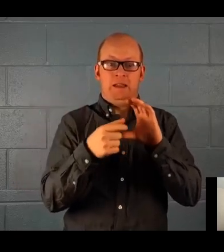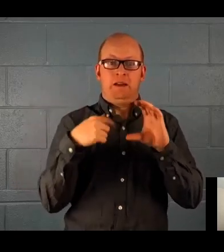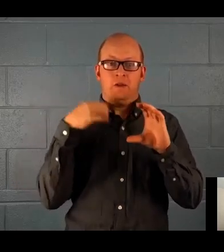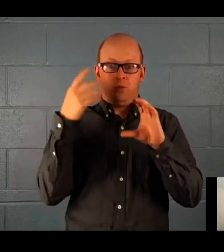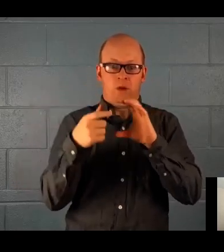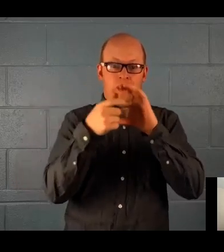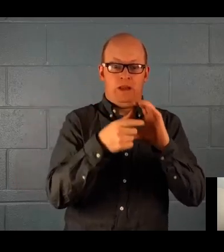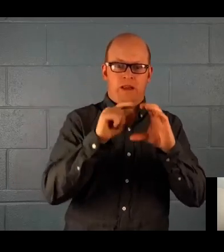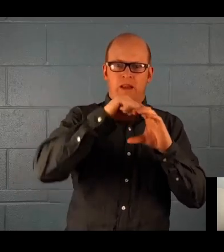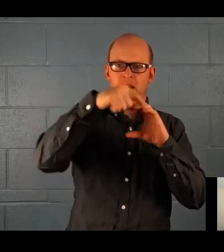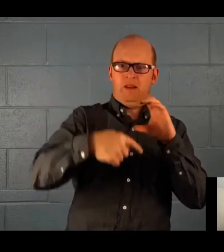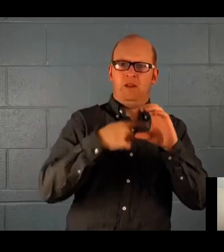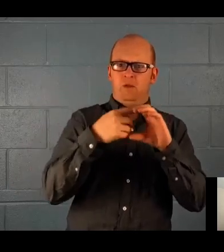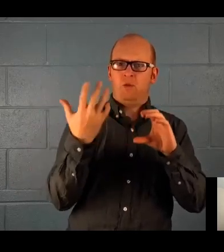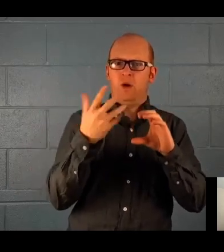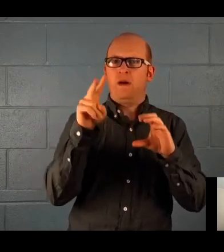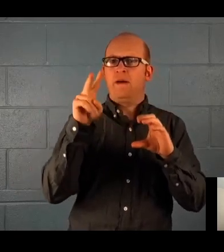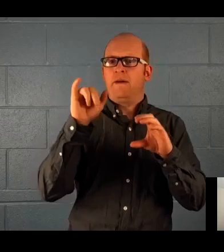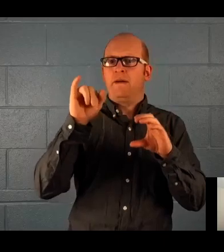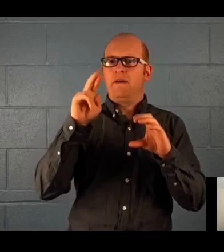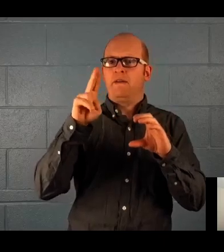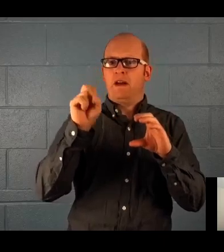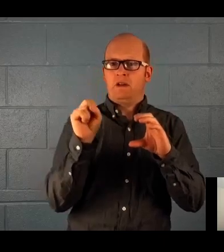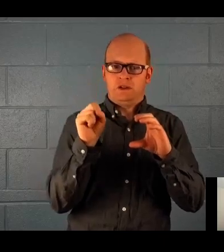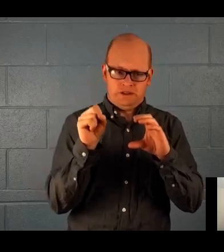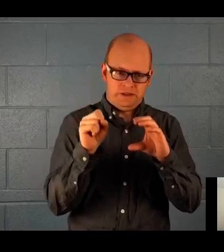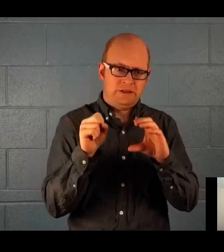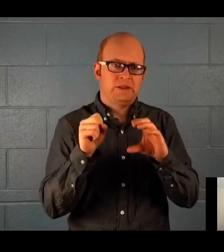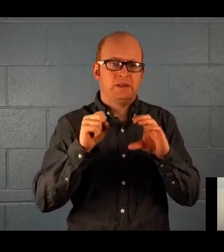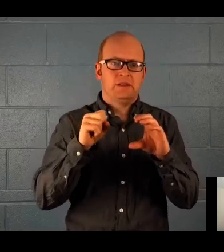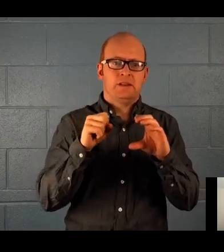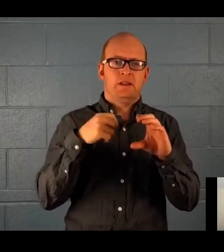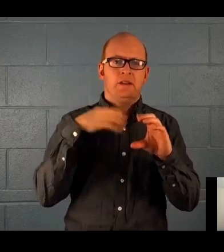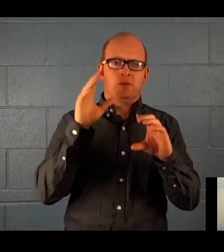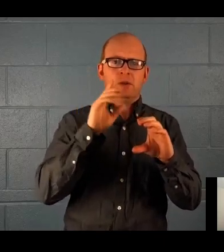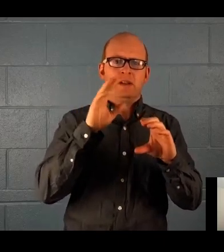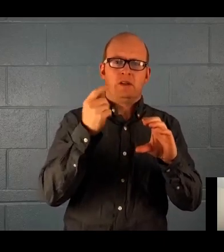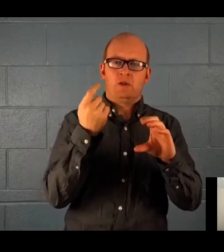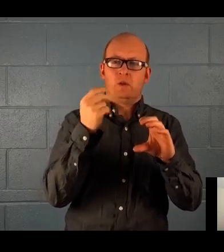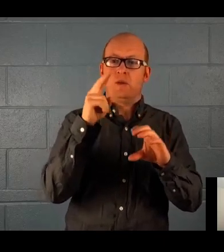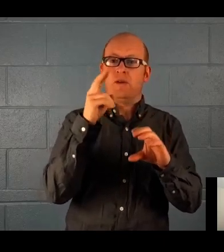And what we do to make this safe is we gut out all of the virus' native viral DNA,